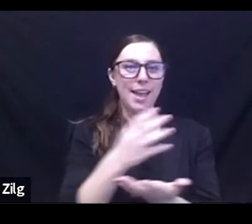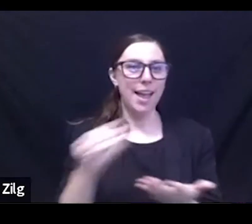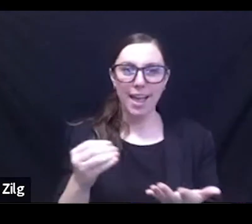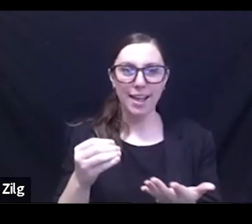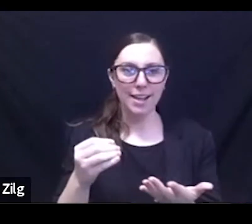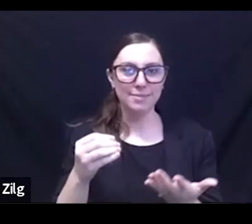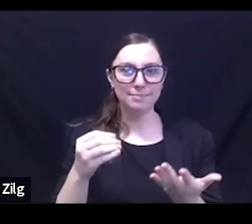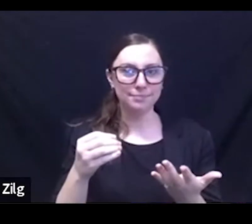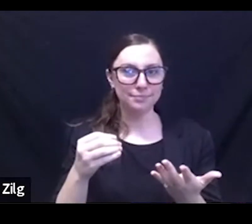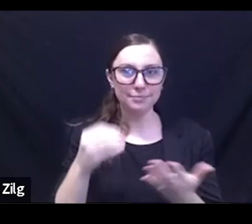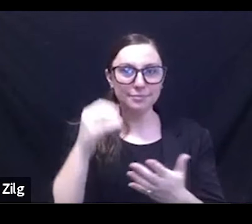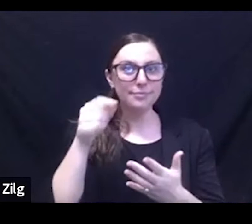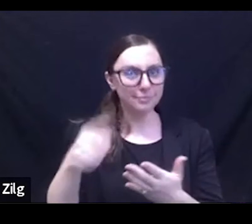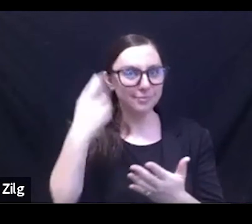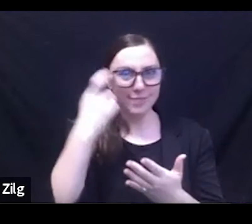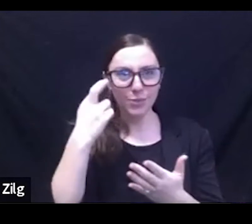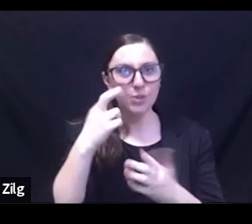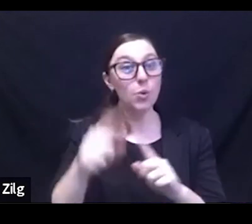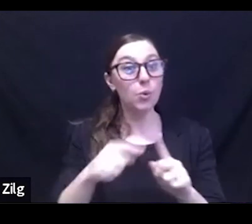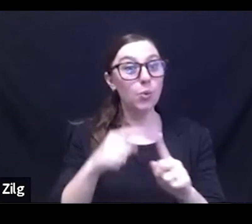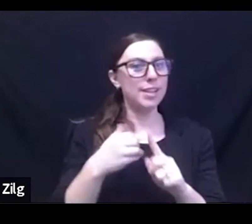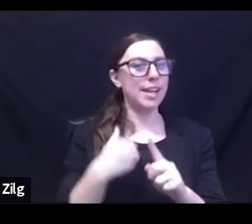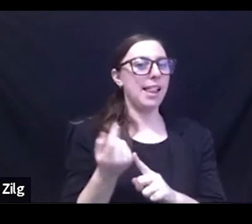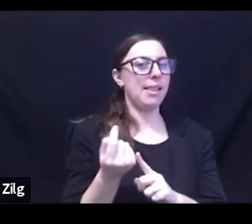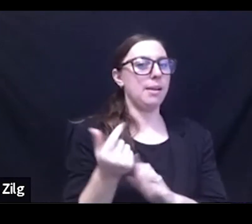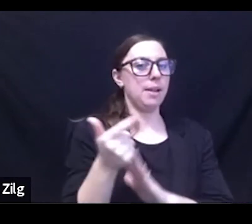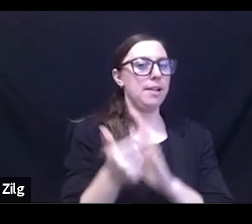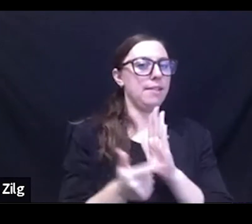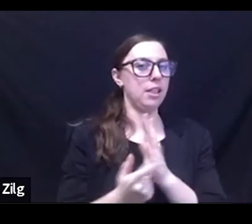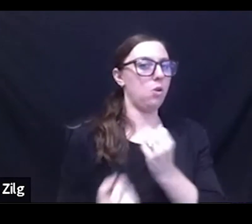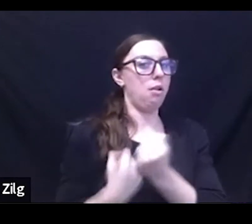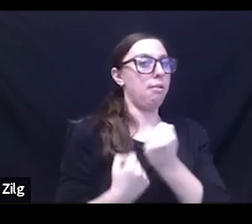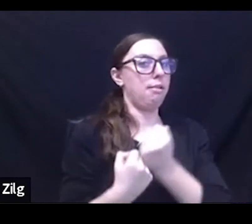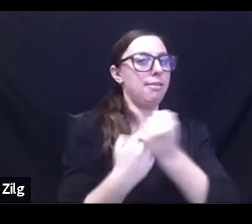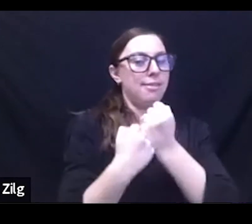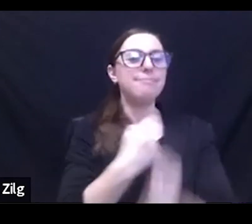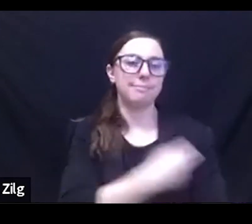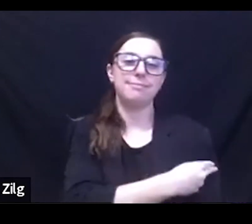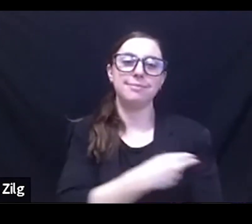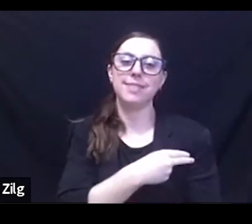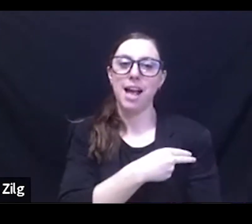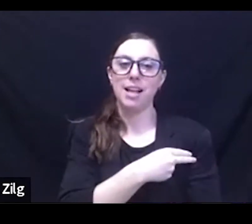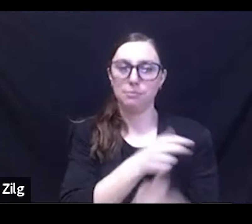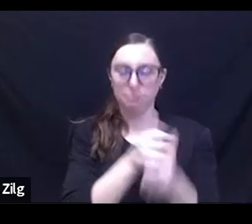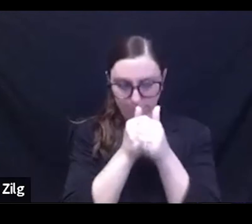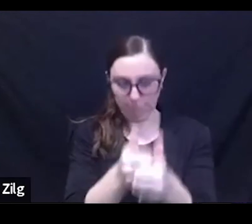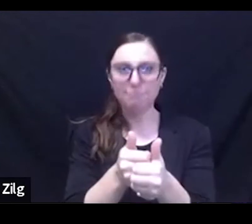thankfully once there was a little bit of legal backing, the hospital did get in line